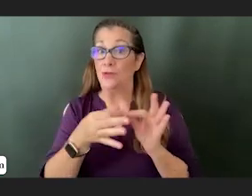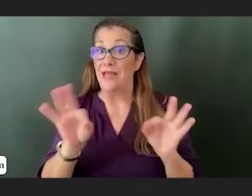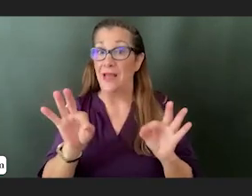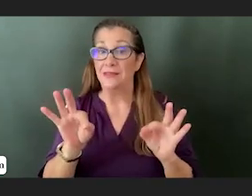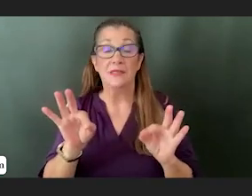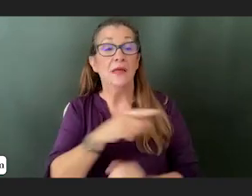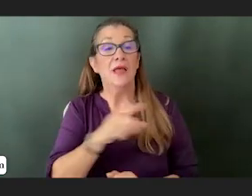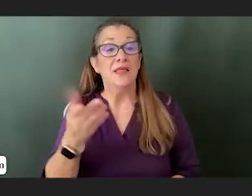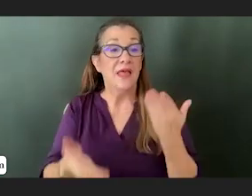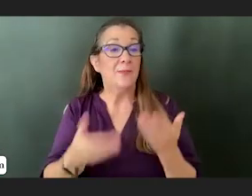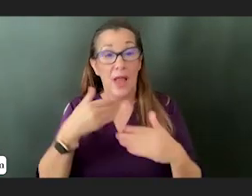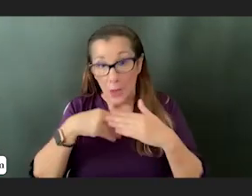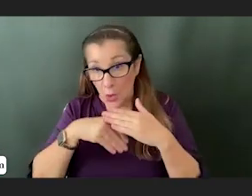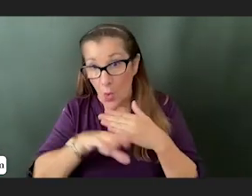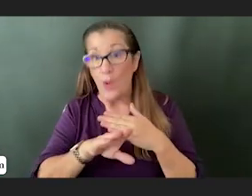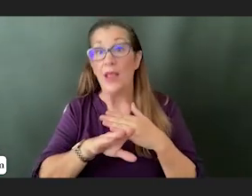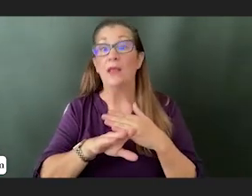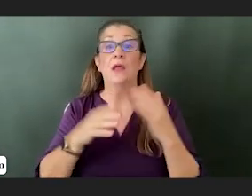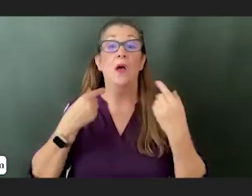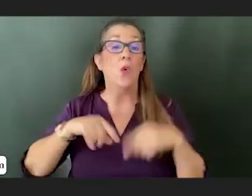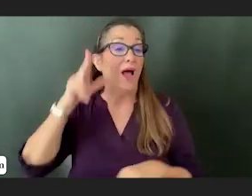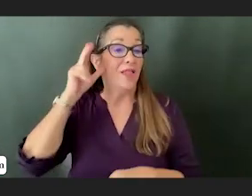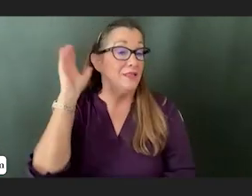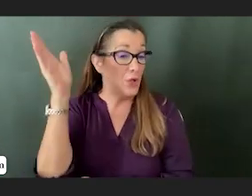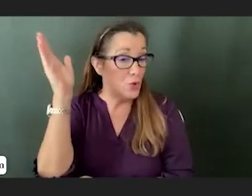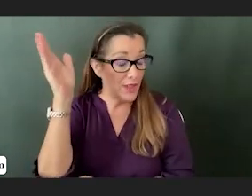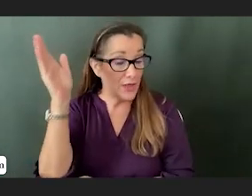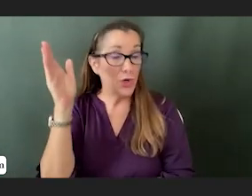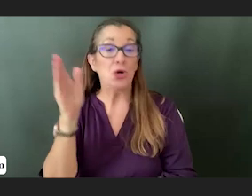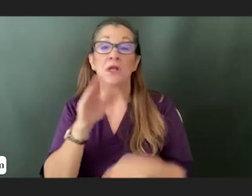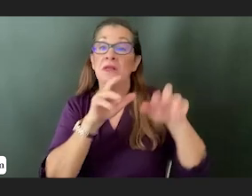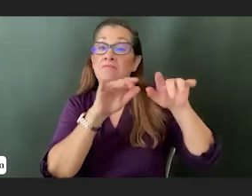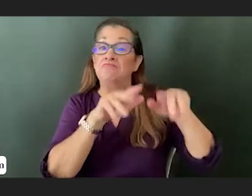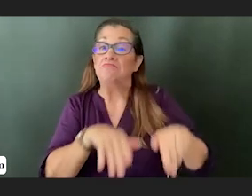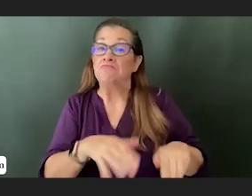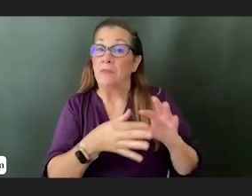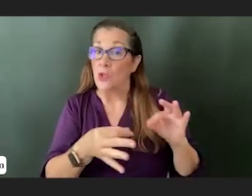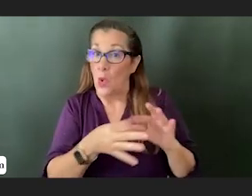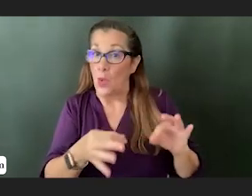They might go in as they're listening to a lecture and take additional notes on the image.